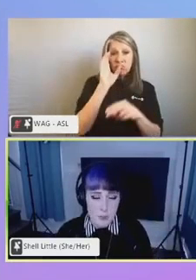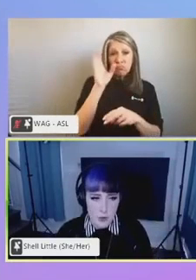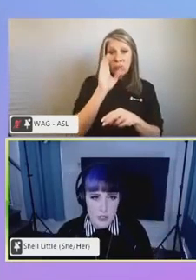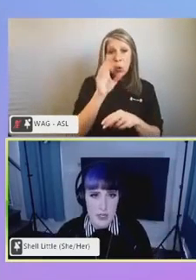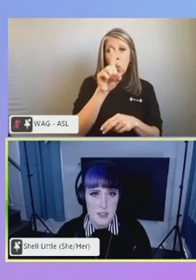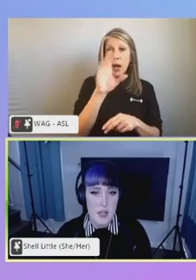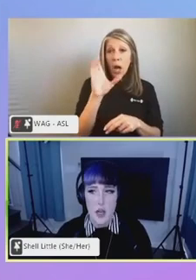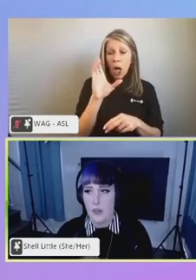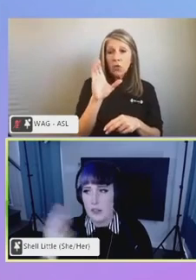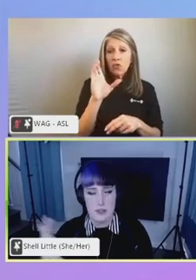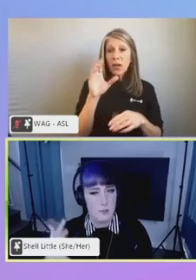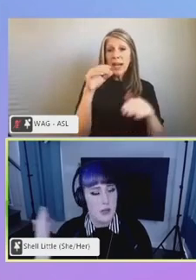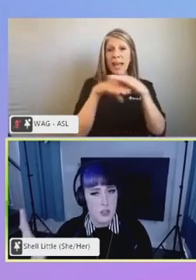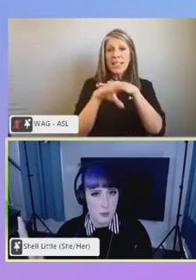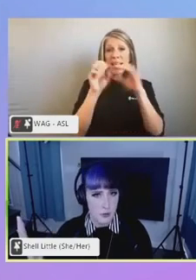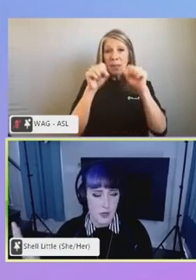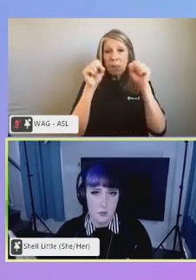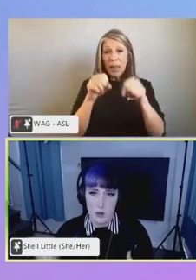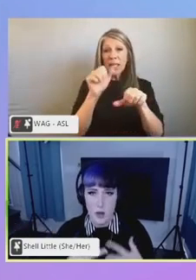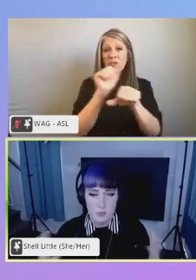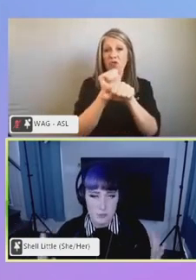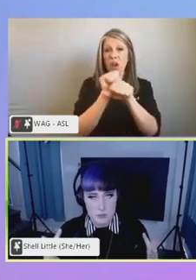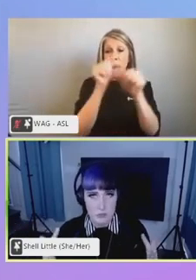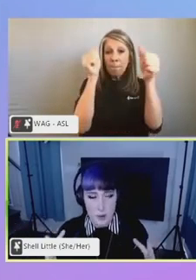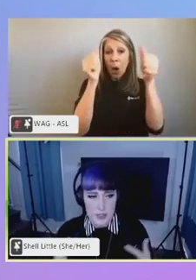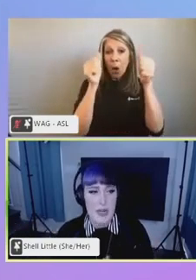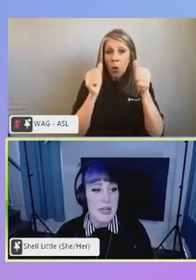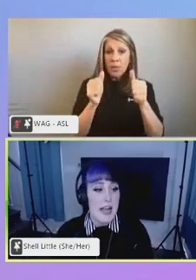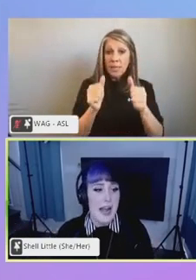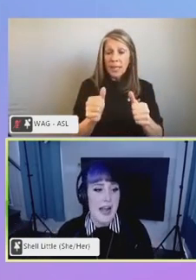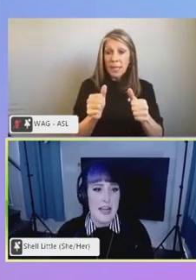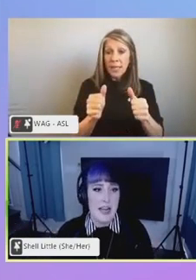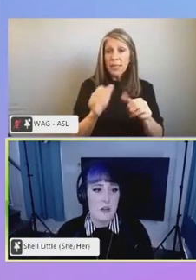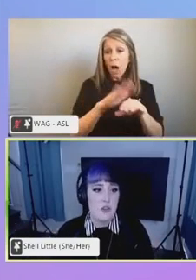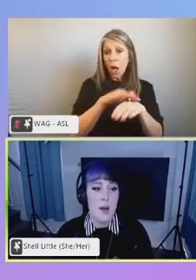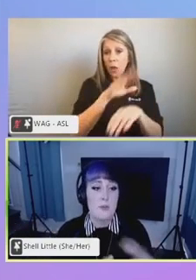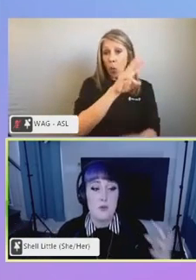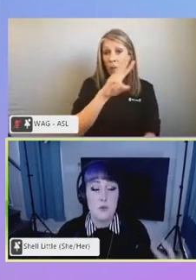would eventually fill those shoes. So I went through and found, you know, just the quick search on it, 100